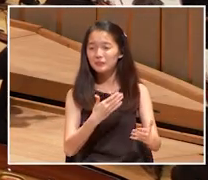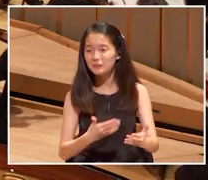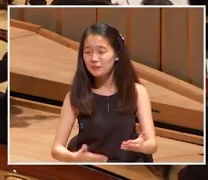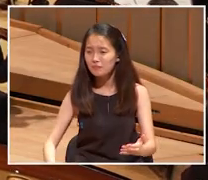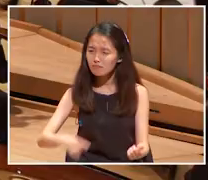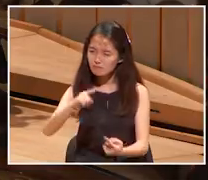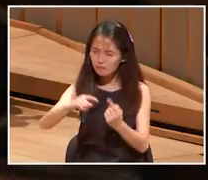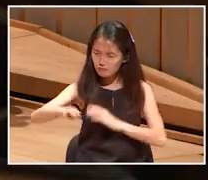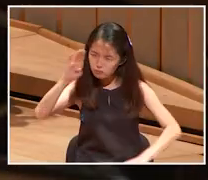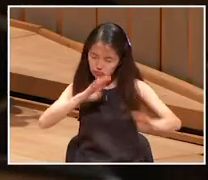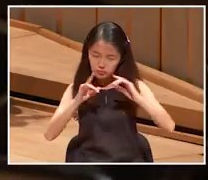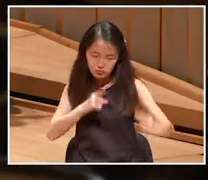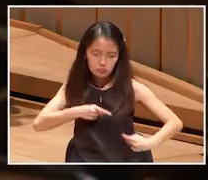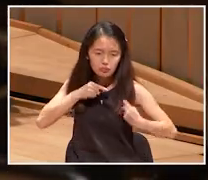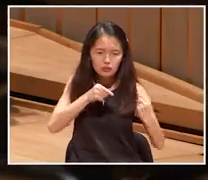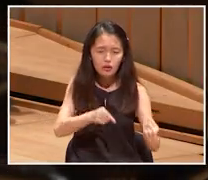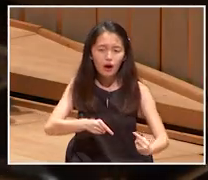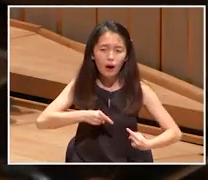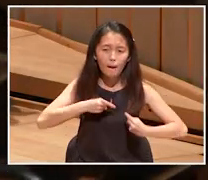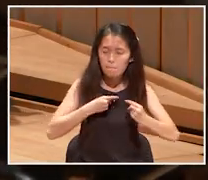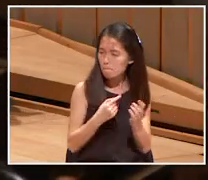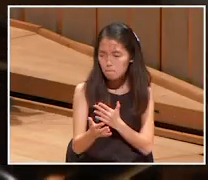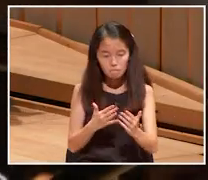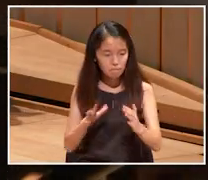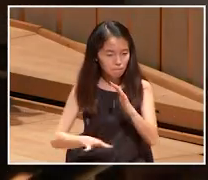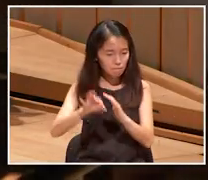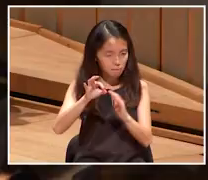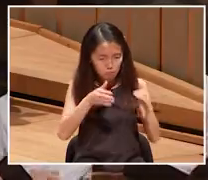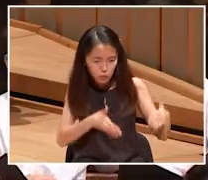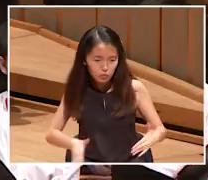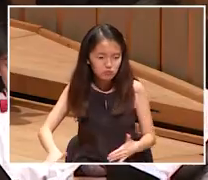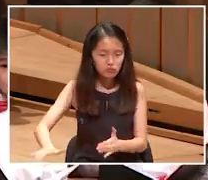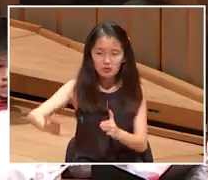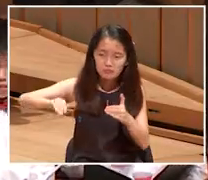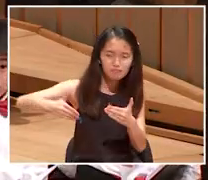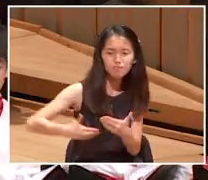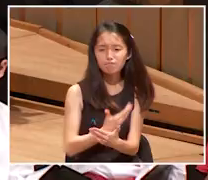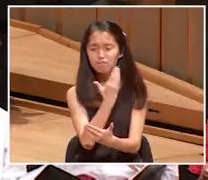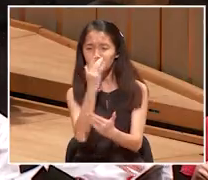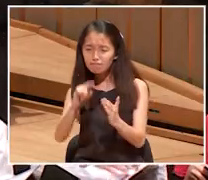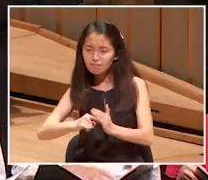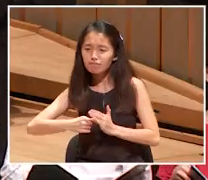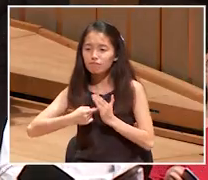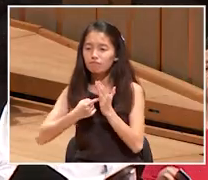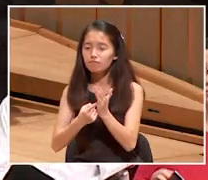When there are troubles to go through We’ll find a way to start anew